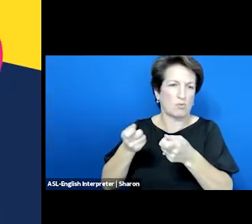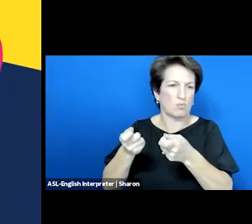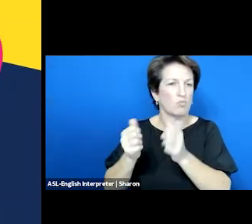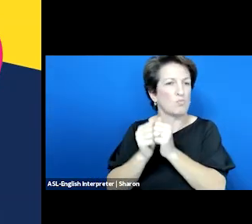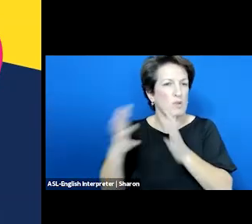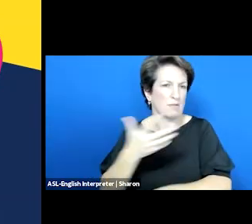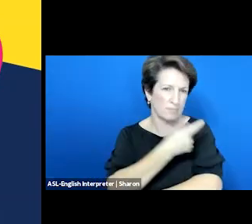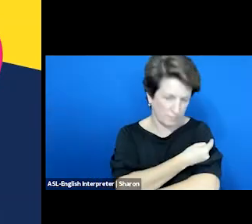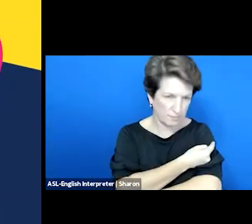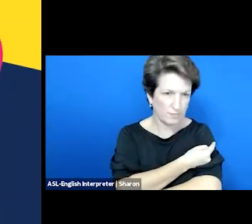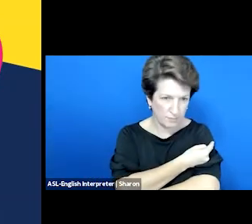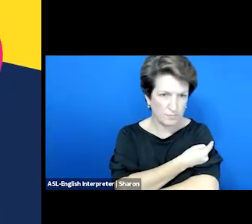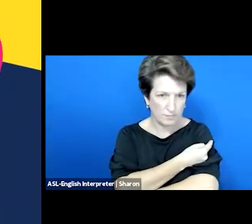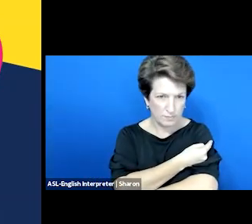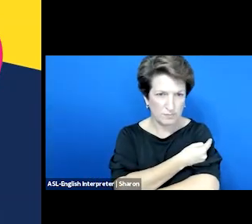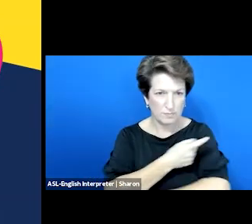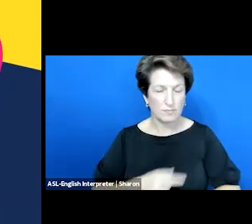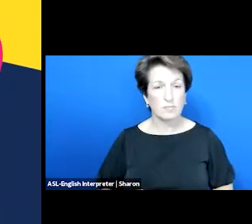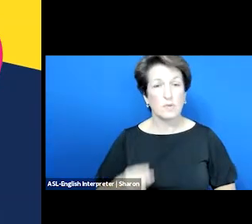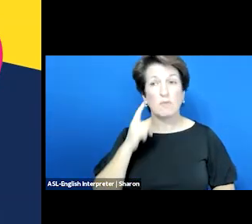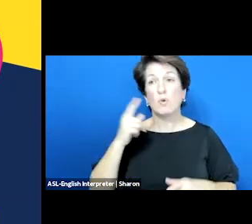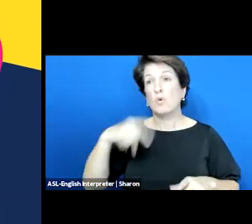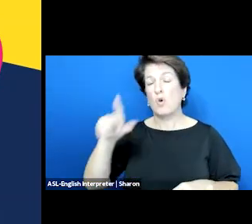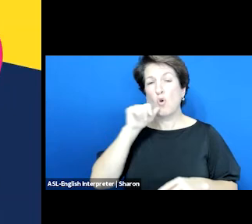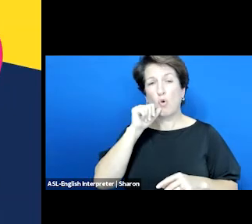mild and have been very treatable. Typically was just rest and some anti-